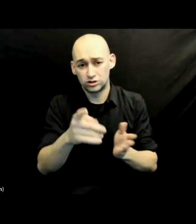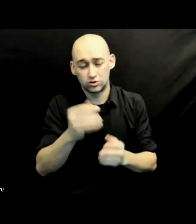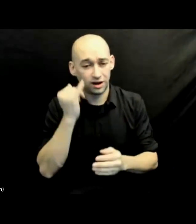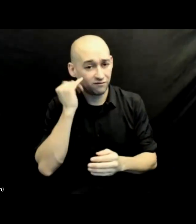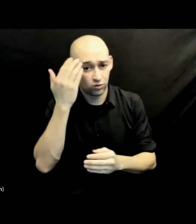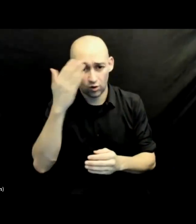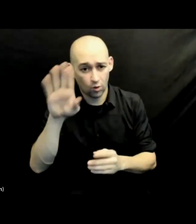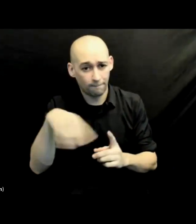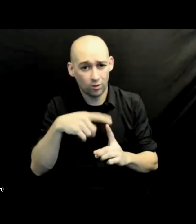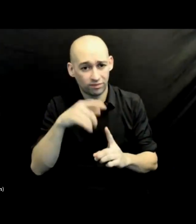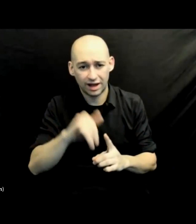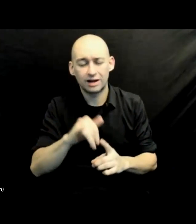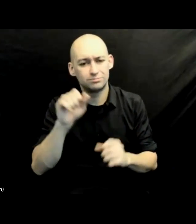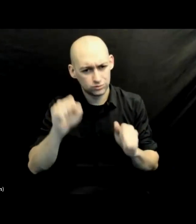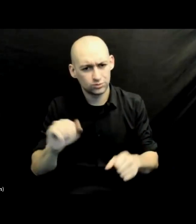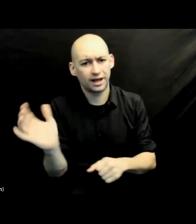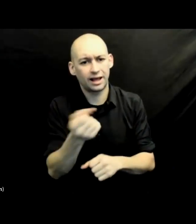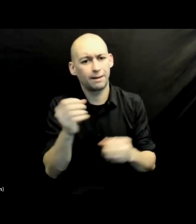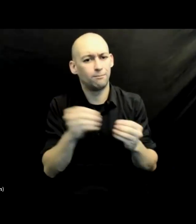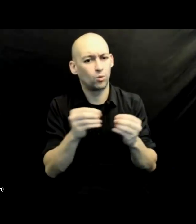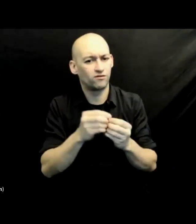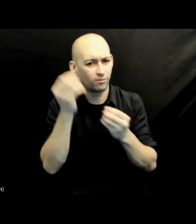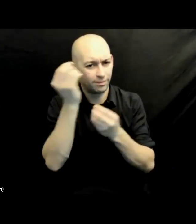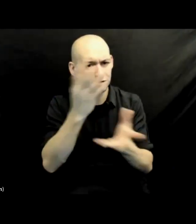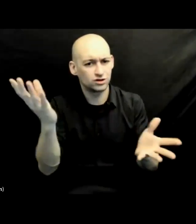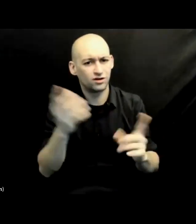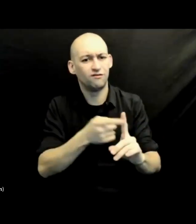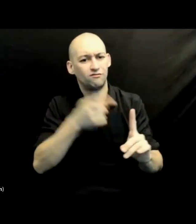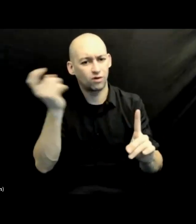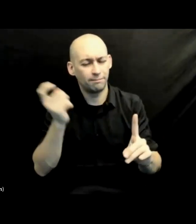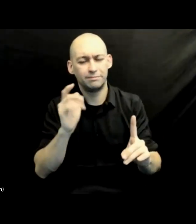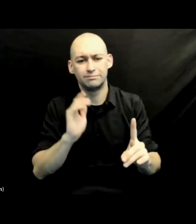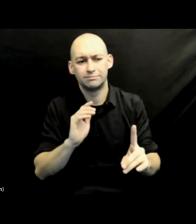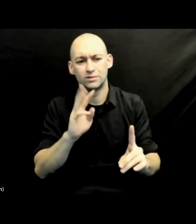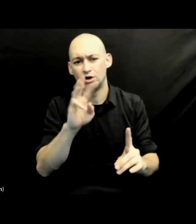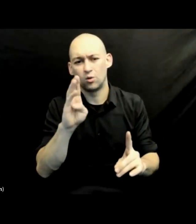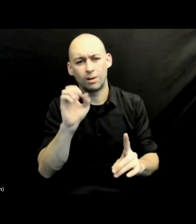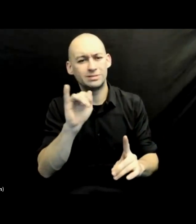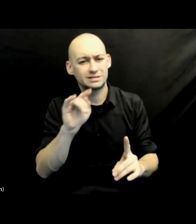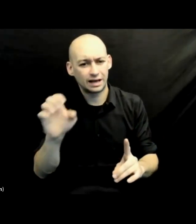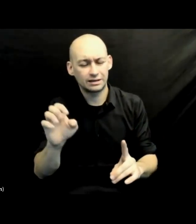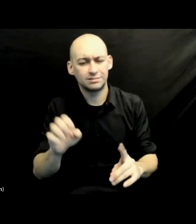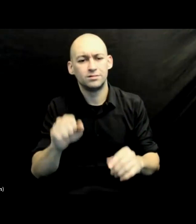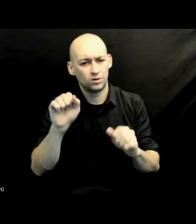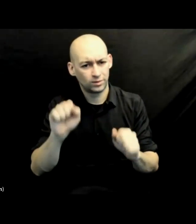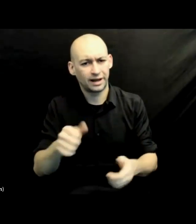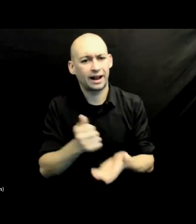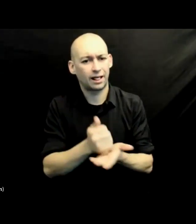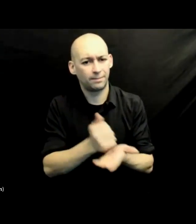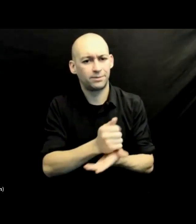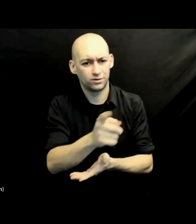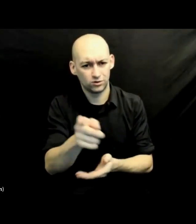you can get more information from our website, and we can help with you and getting you close